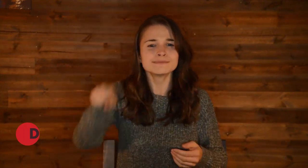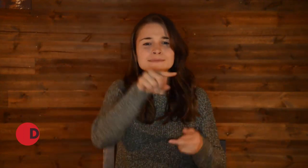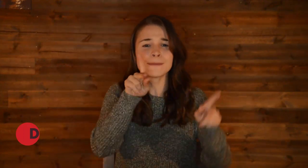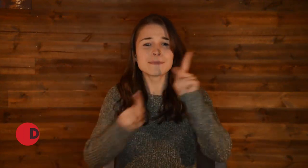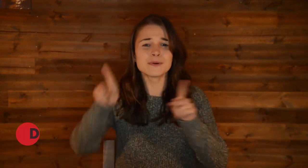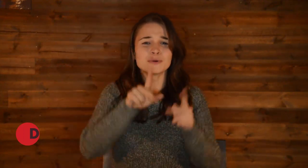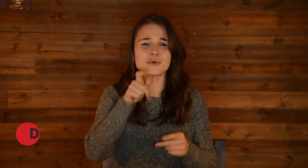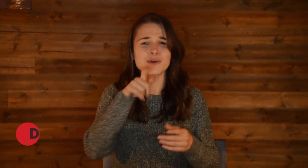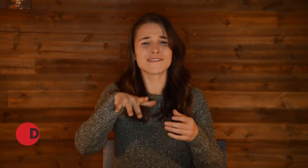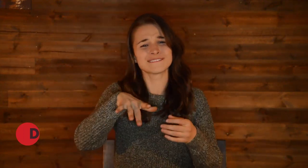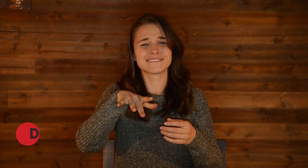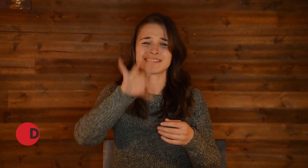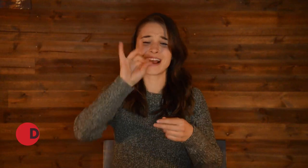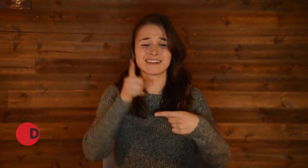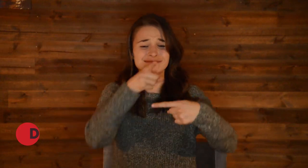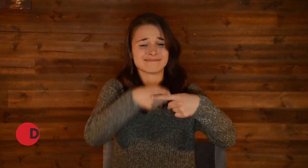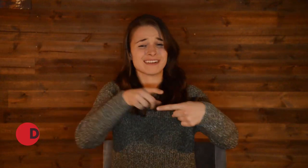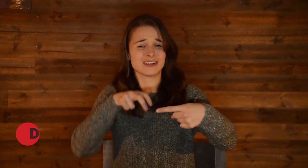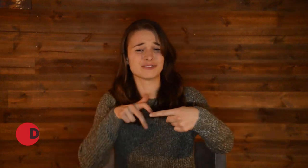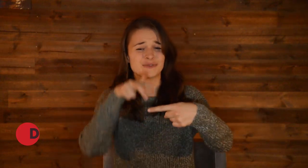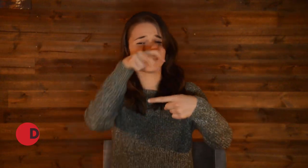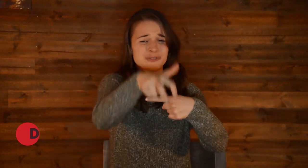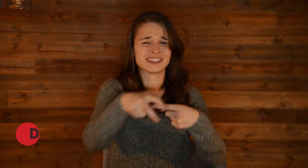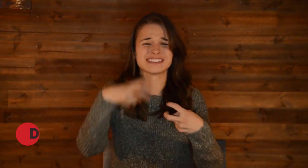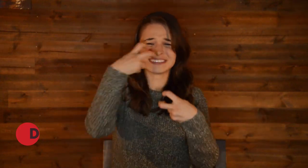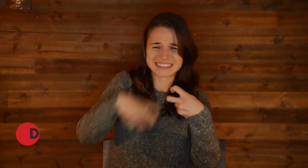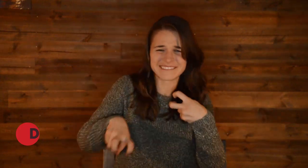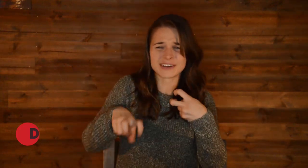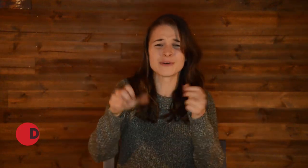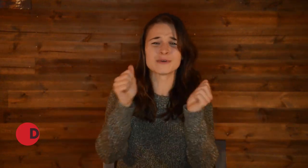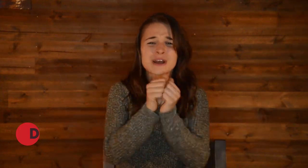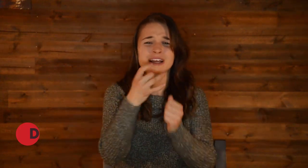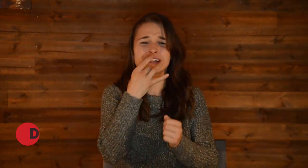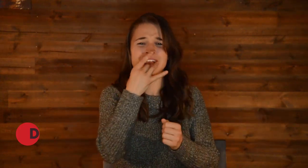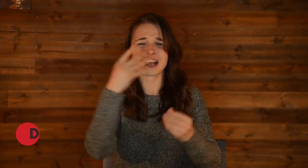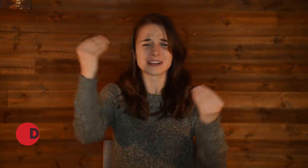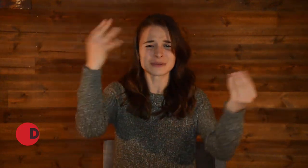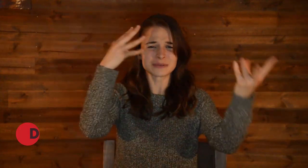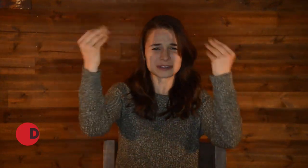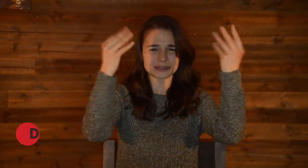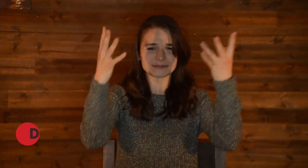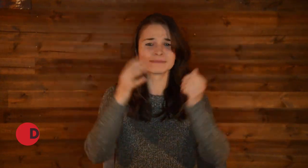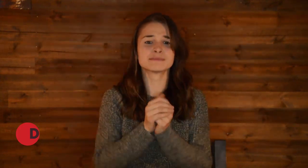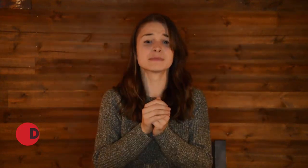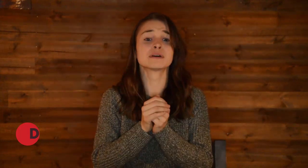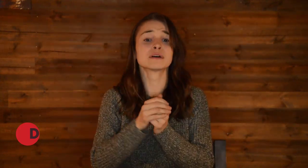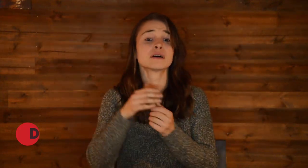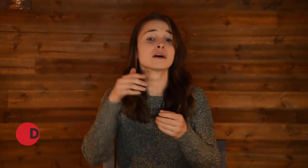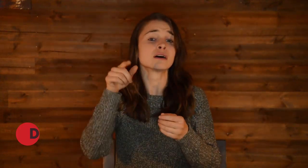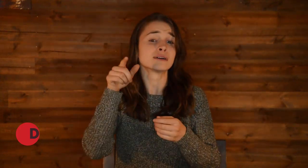to people who find it difficult to cross the roads at signalized intersections.